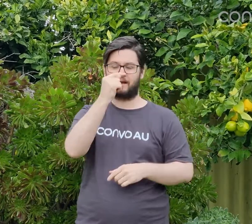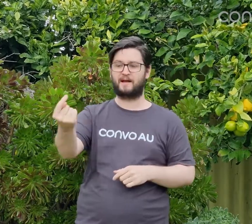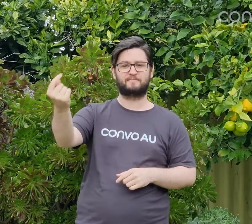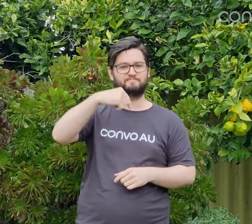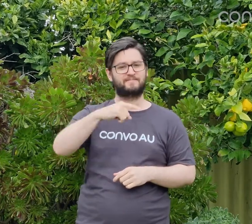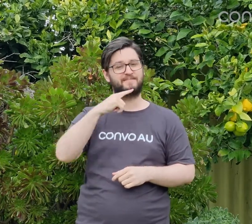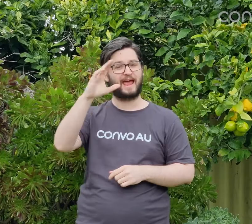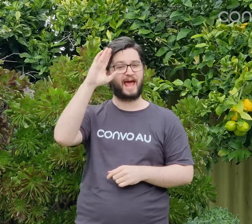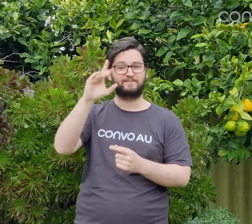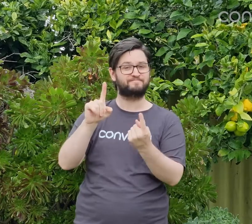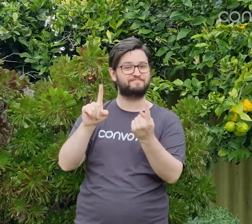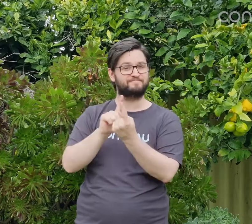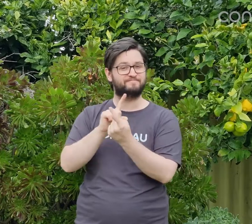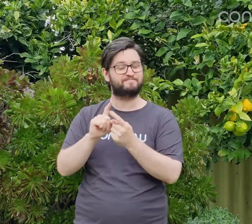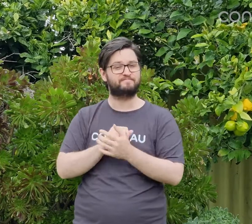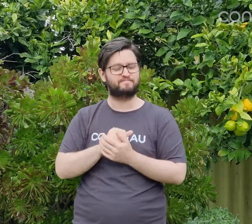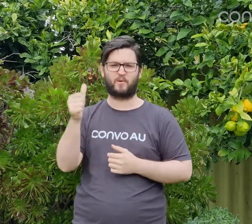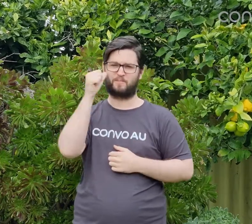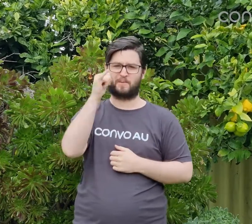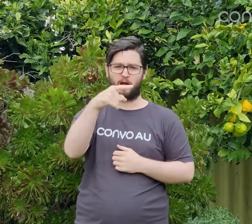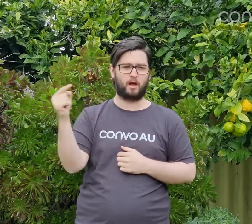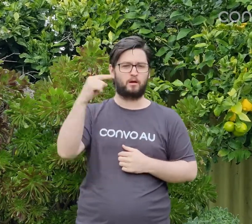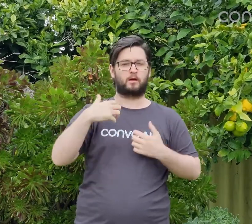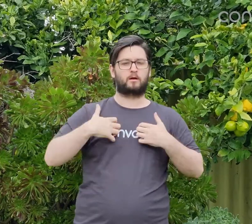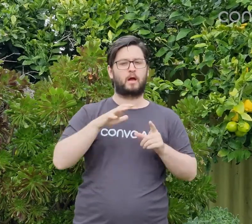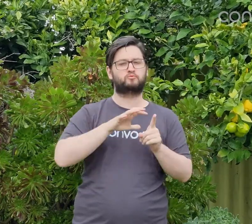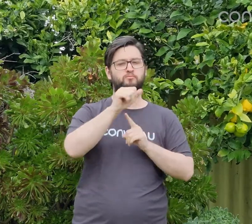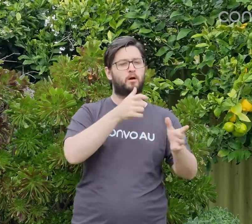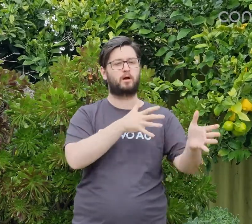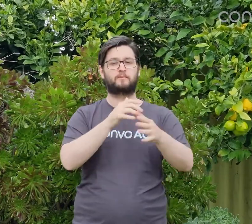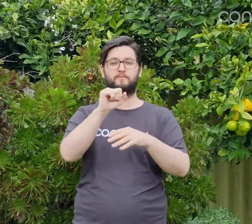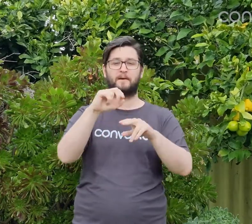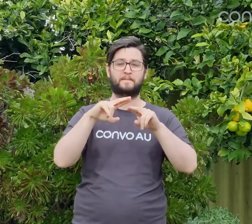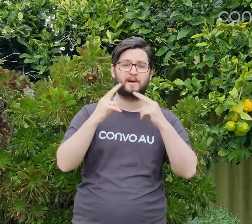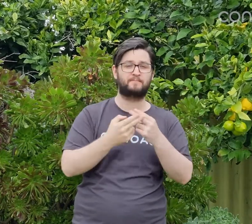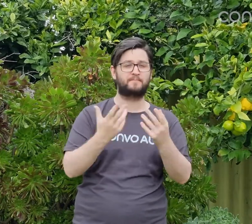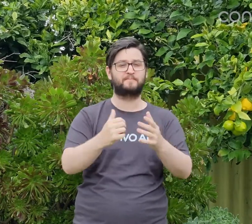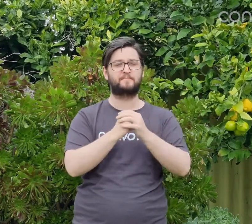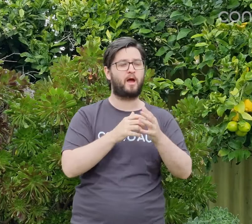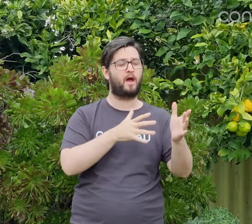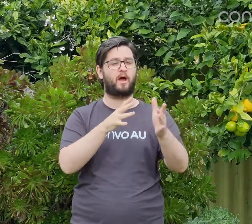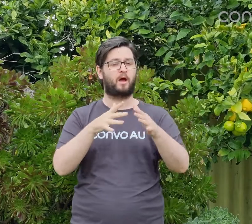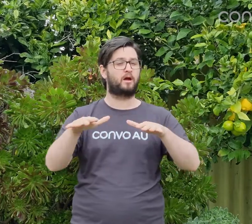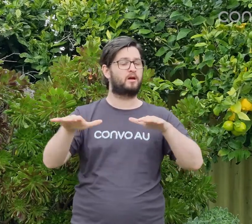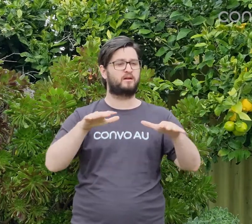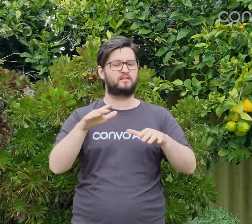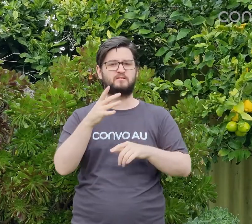and you can come and meet us and say hello. I know you may be excited see and catch up with your family and friends.